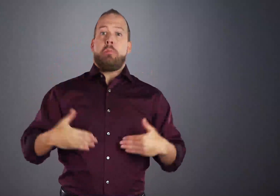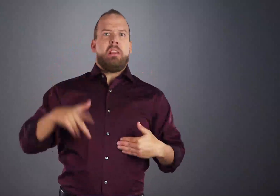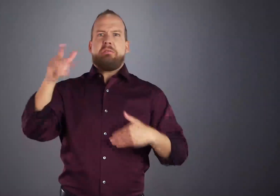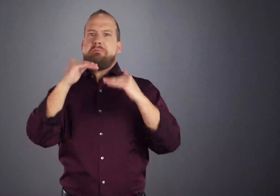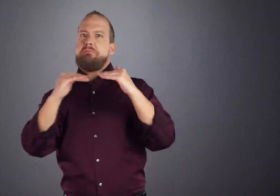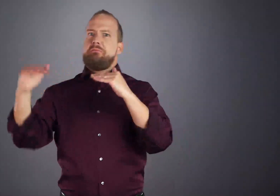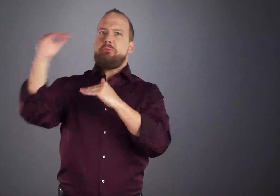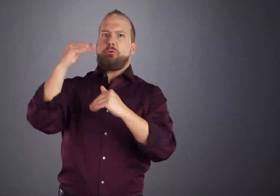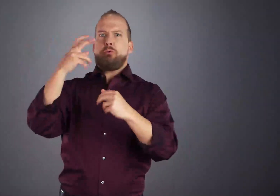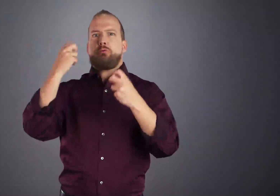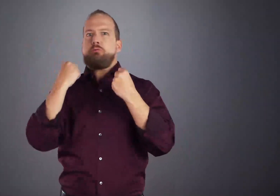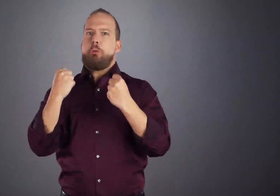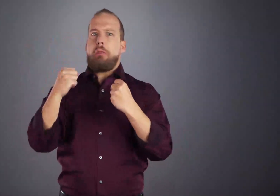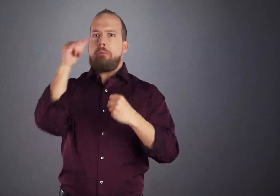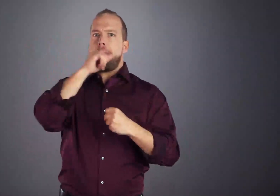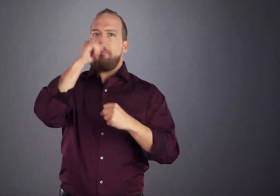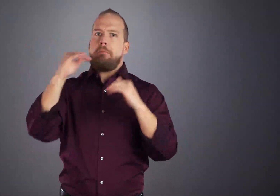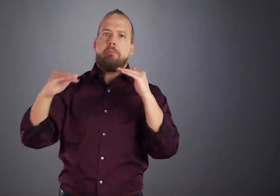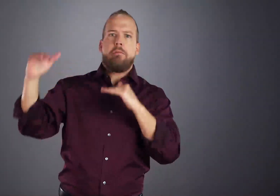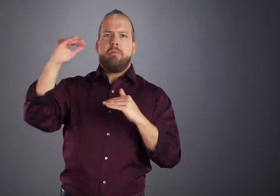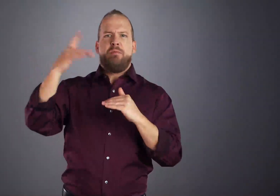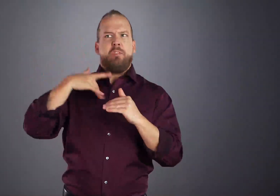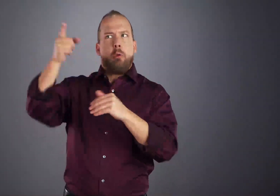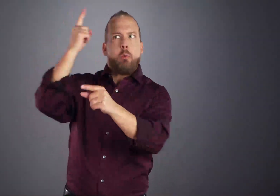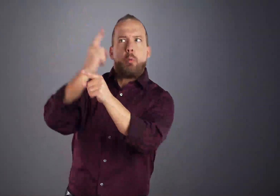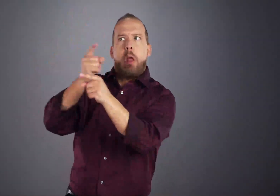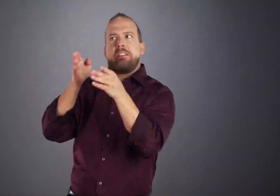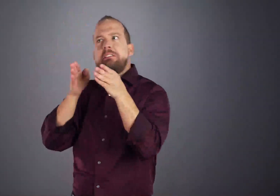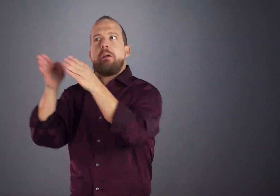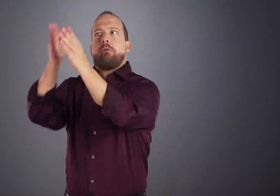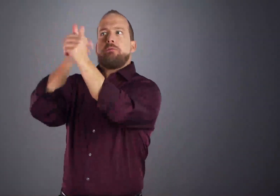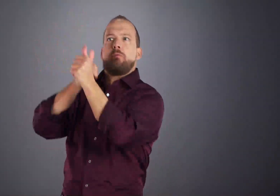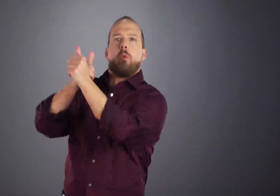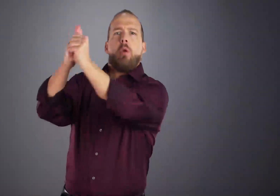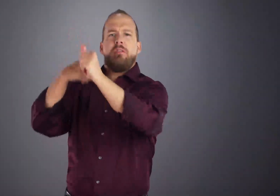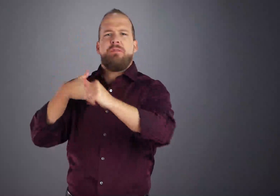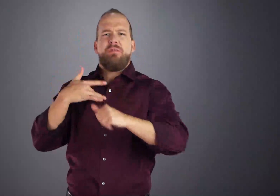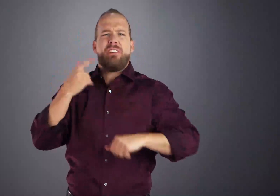and my mind snapped shut against such a theory.